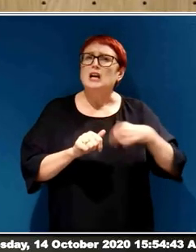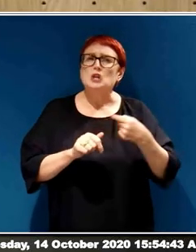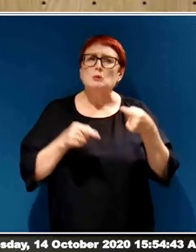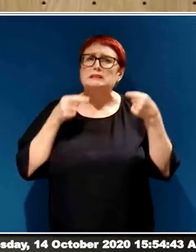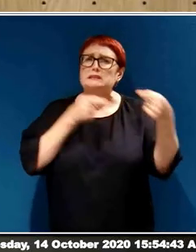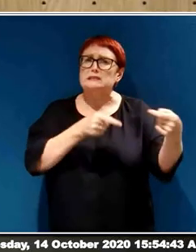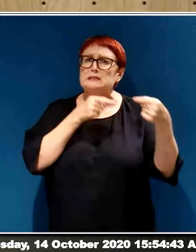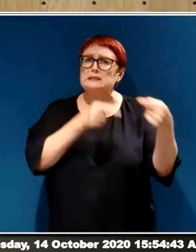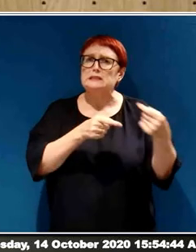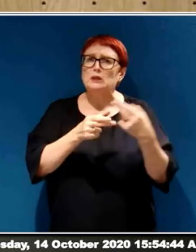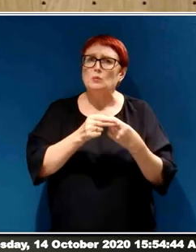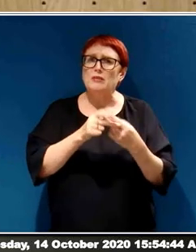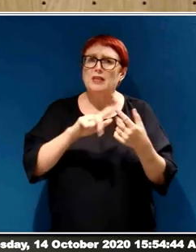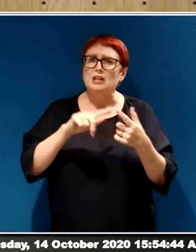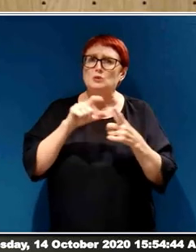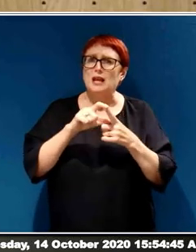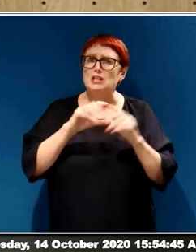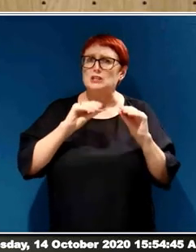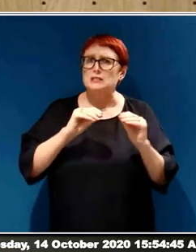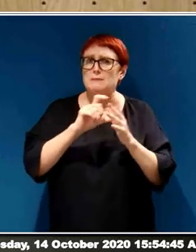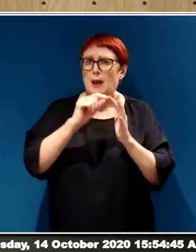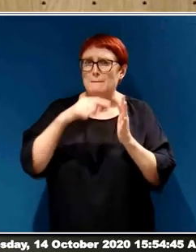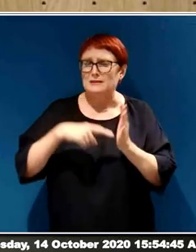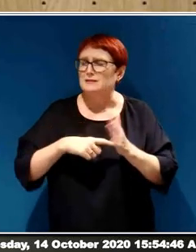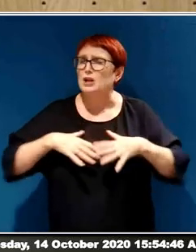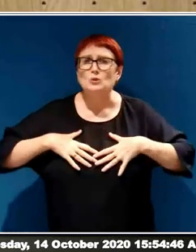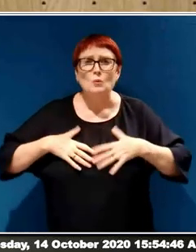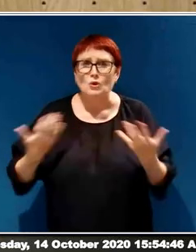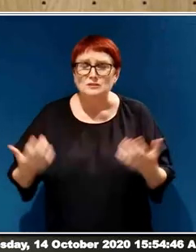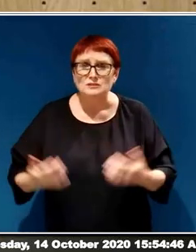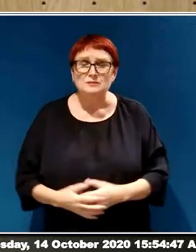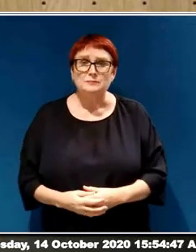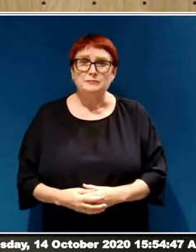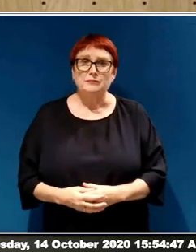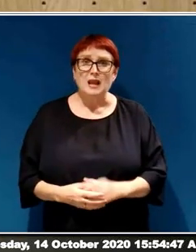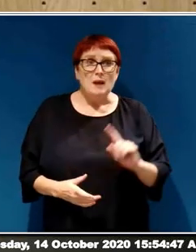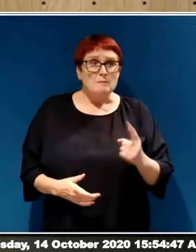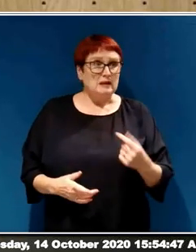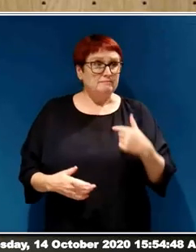But without the data, it's impossible for us to know, where do we start with